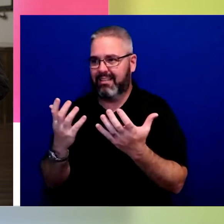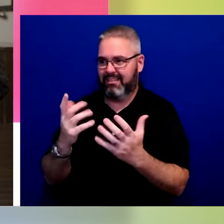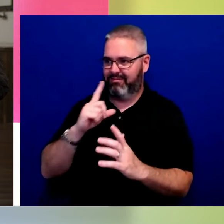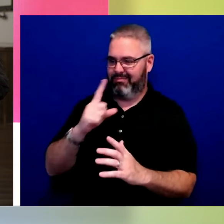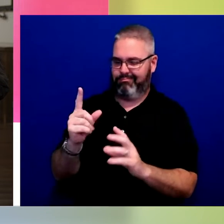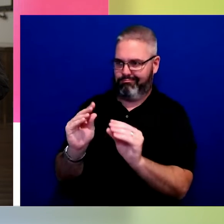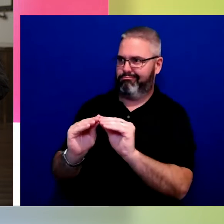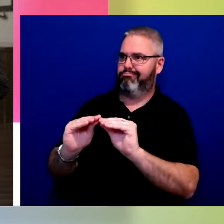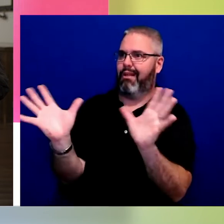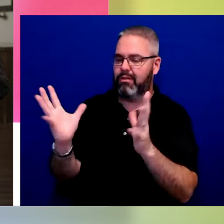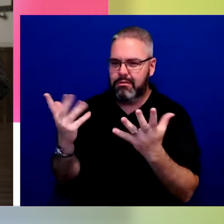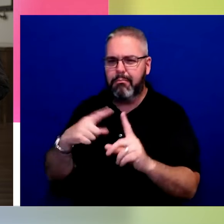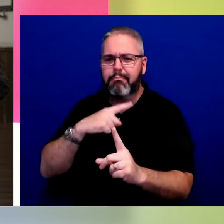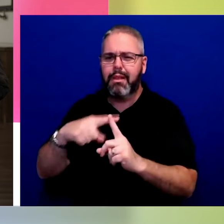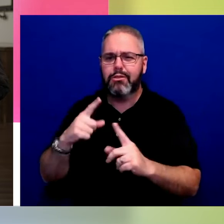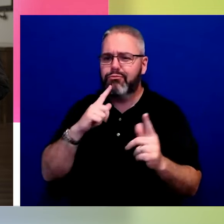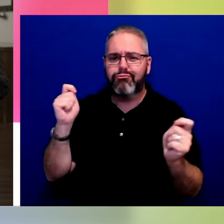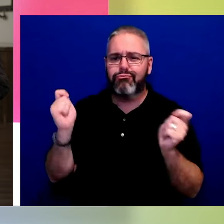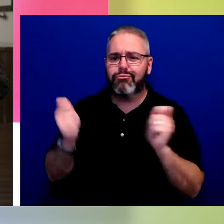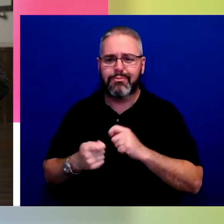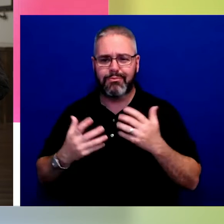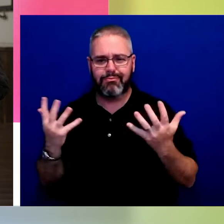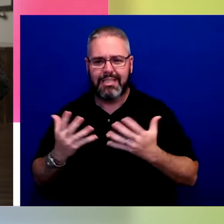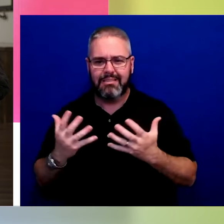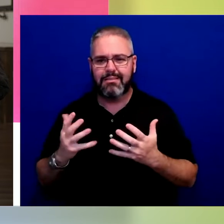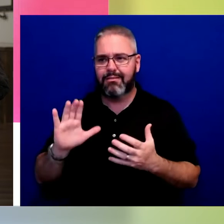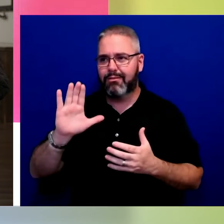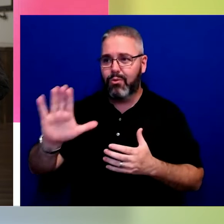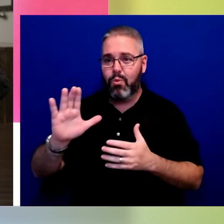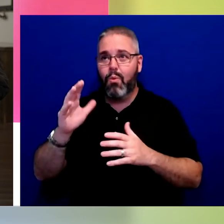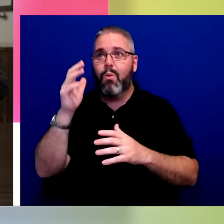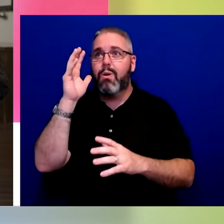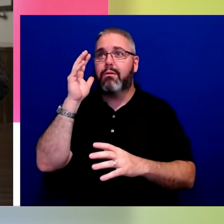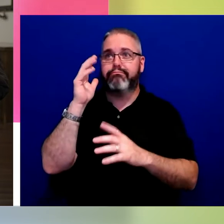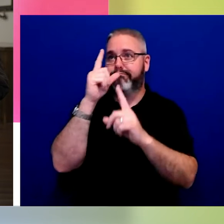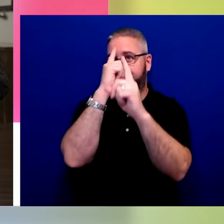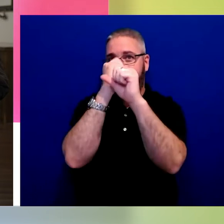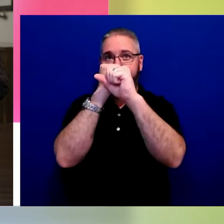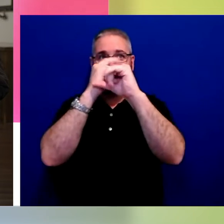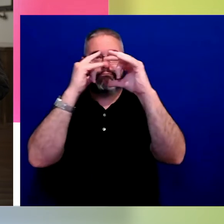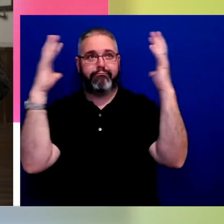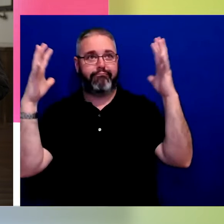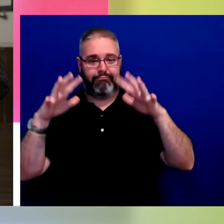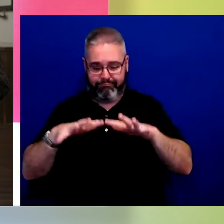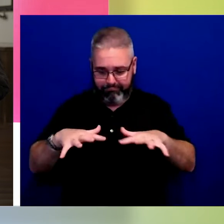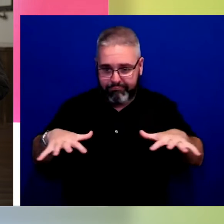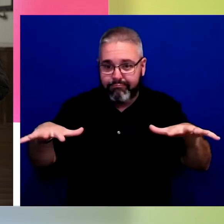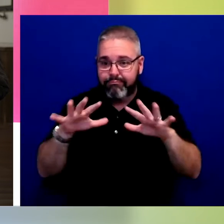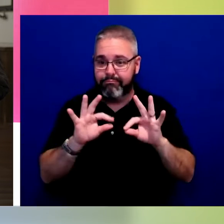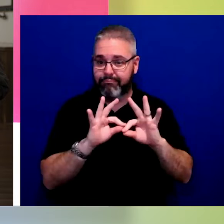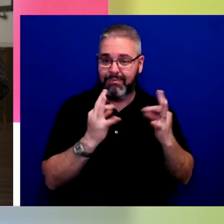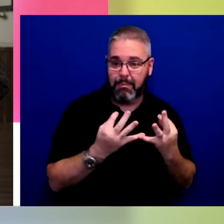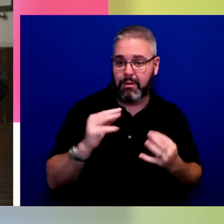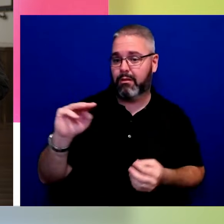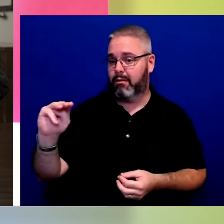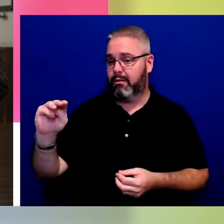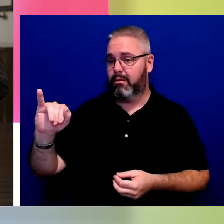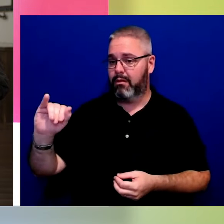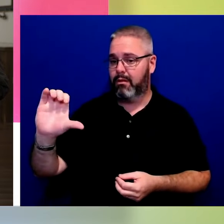but it also changes the path of everyone around you, your loved ones, Michel, the family.